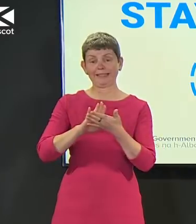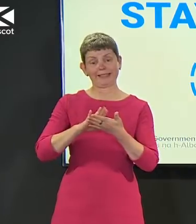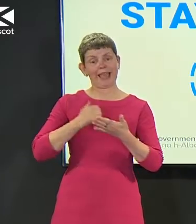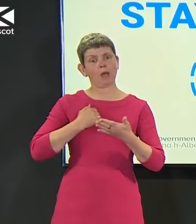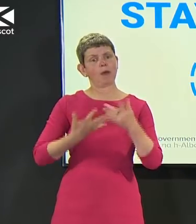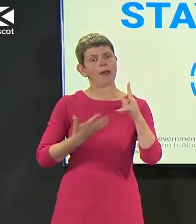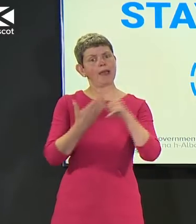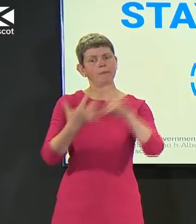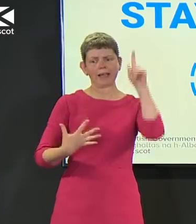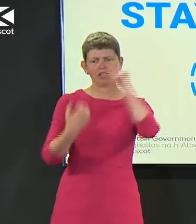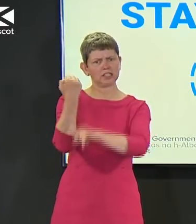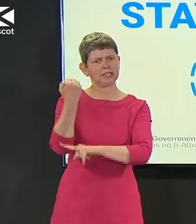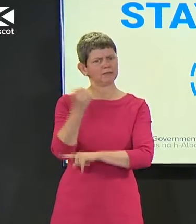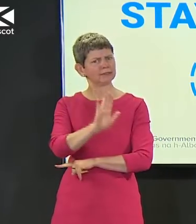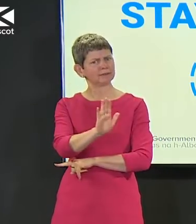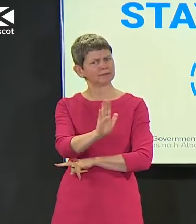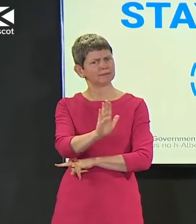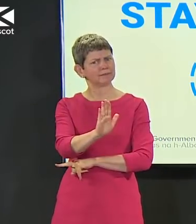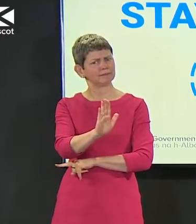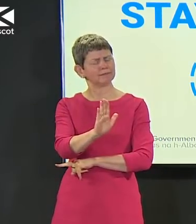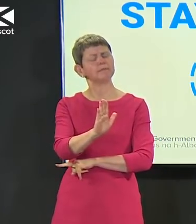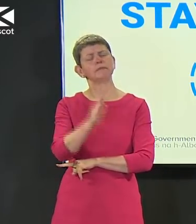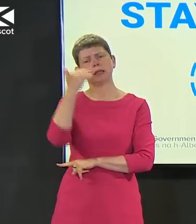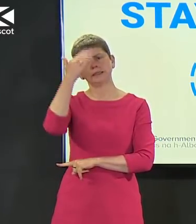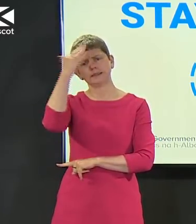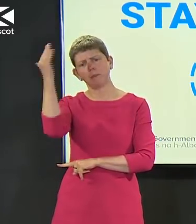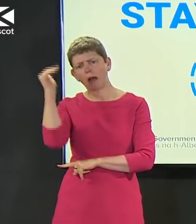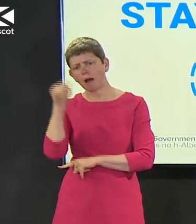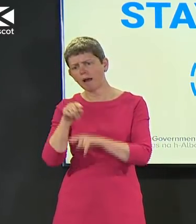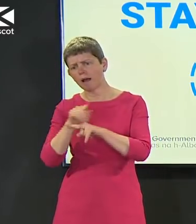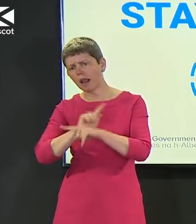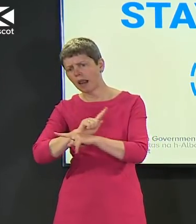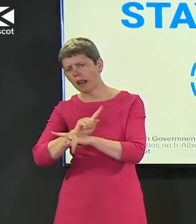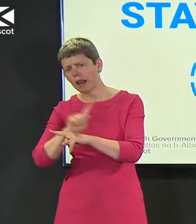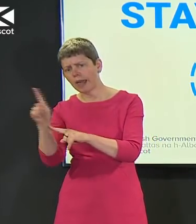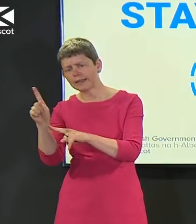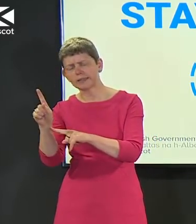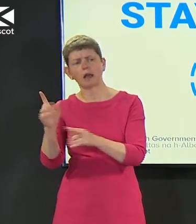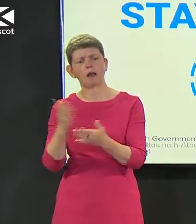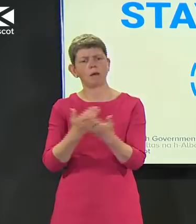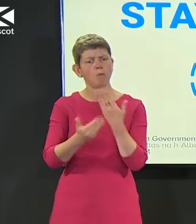on in the summer as the number of people who have been vaccinated increases further we do